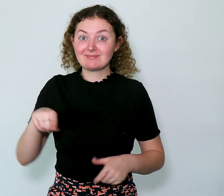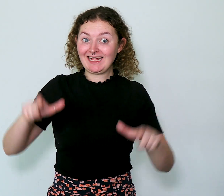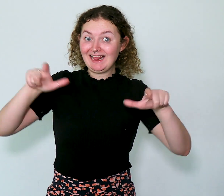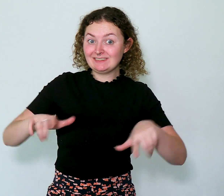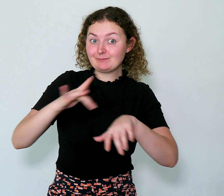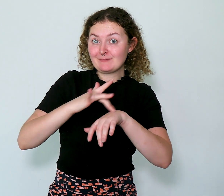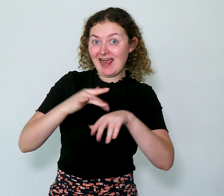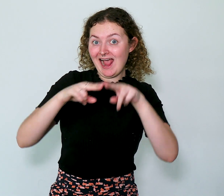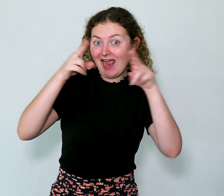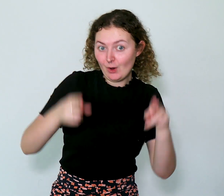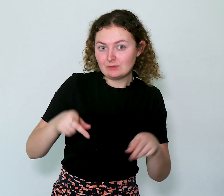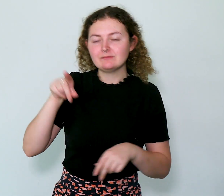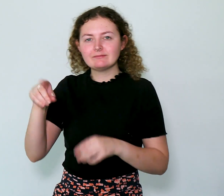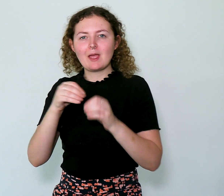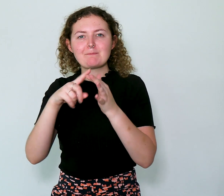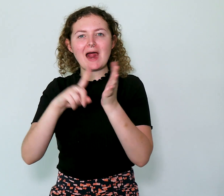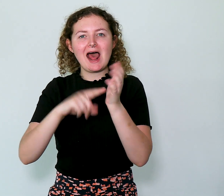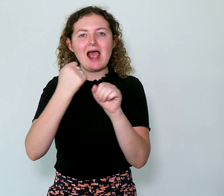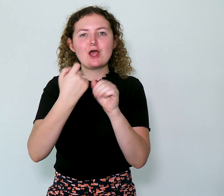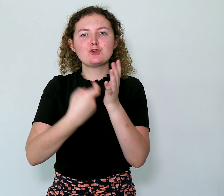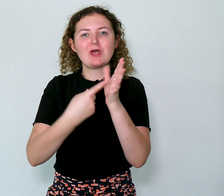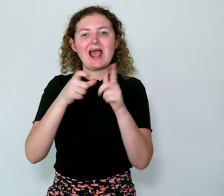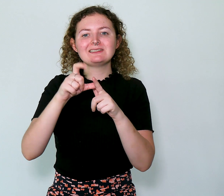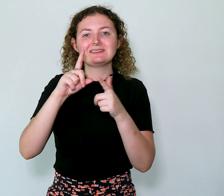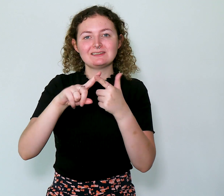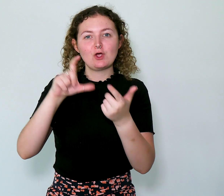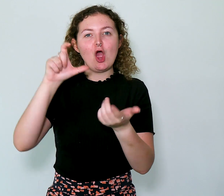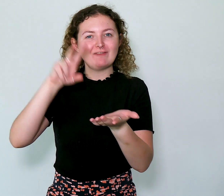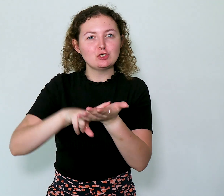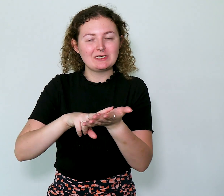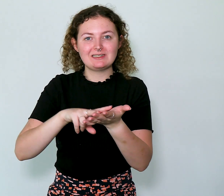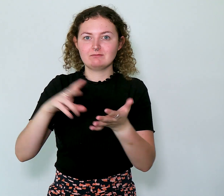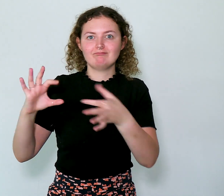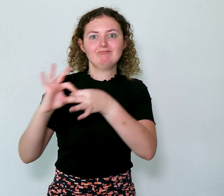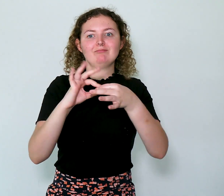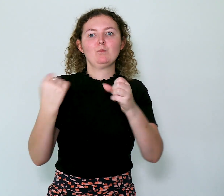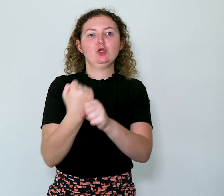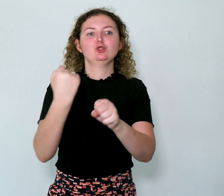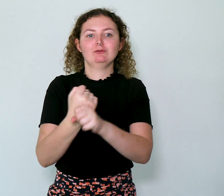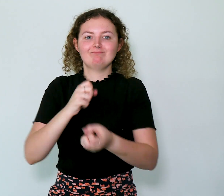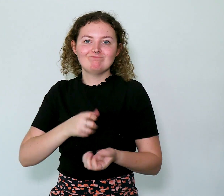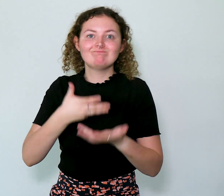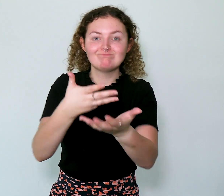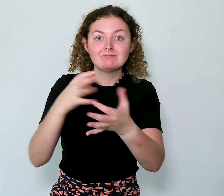A Leeds Playhouse and Belgrade Coventry co-production